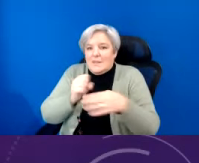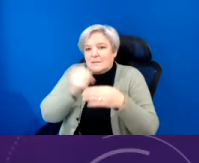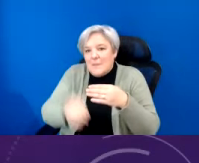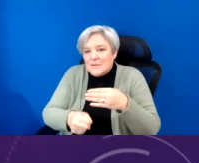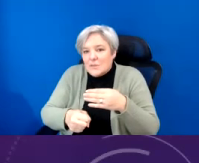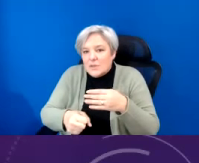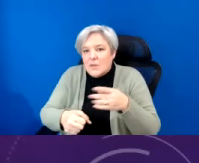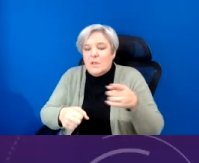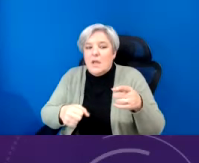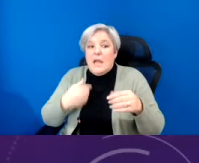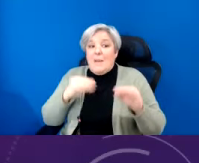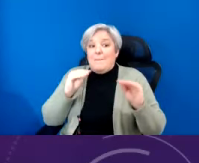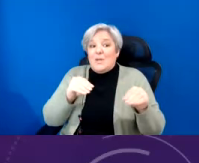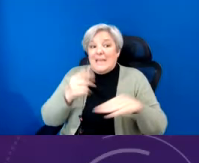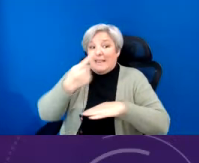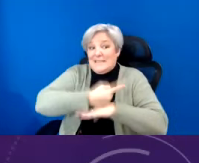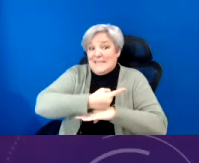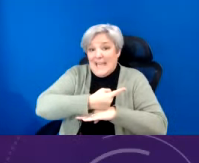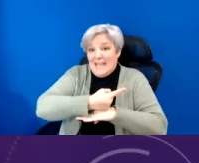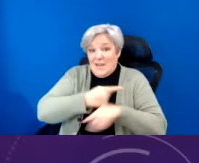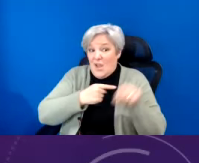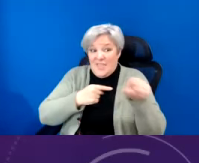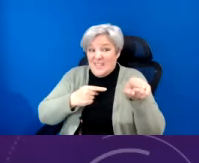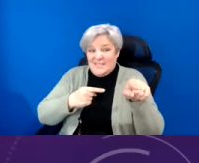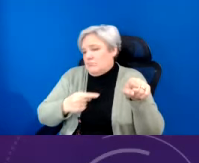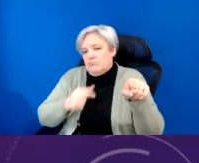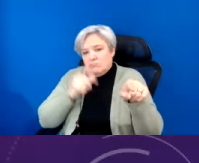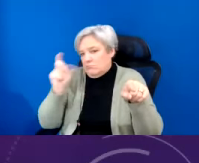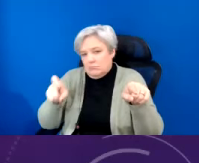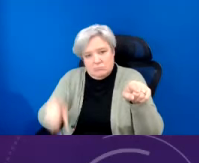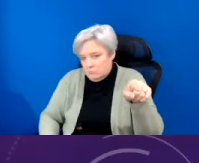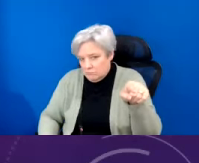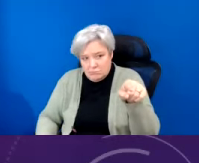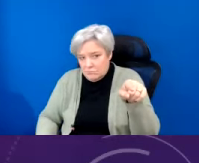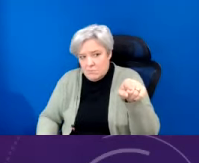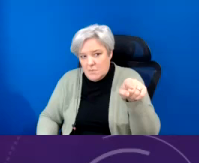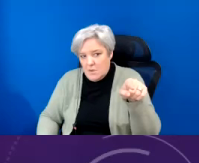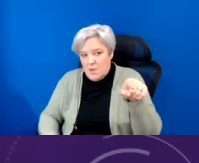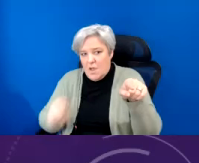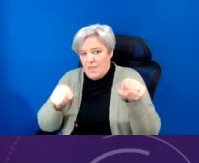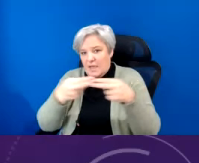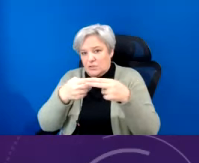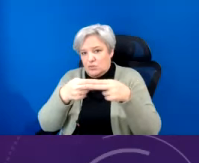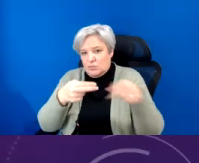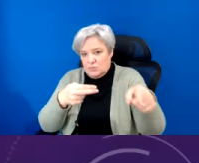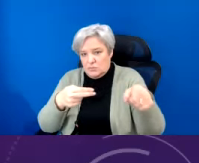entering dates on the screen is not necessary. But you can still put them in the first day